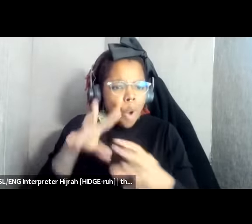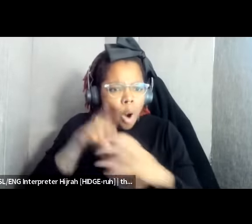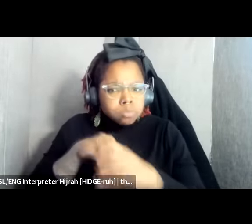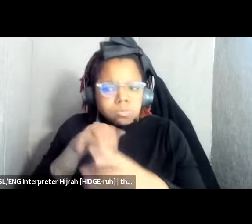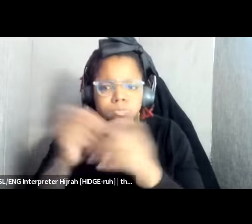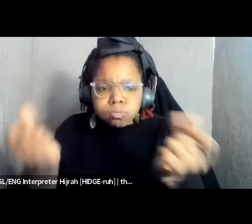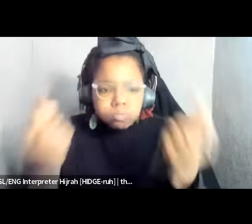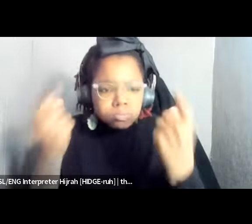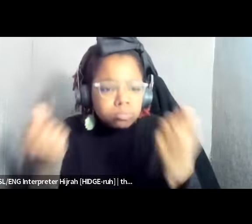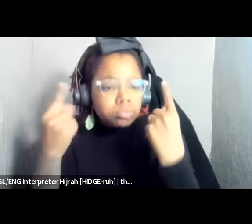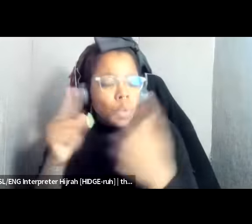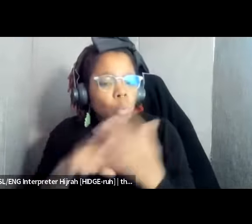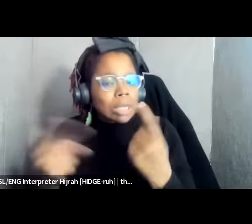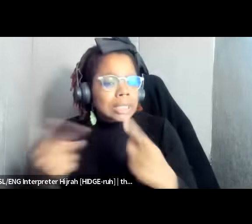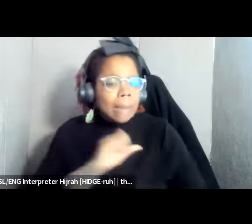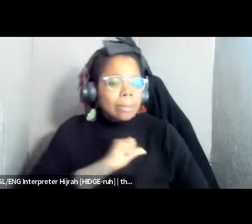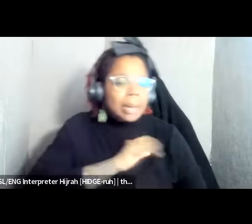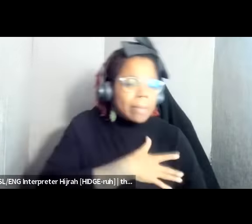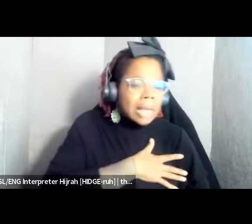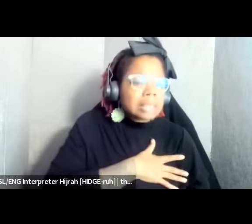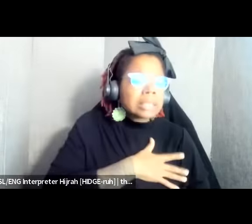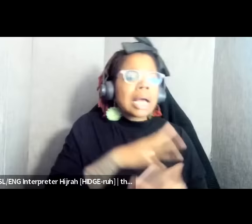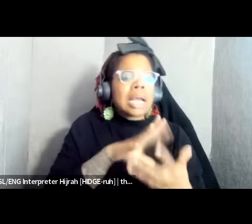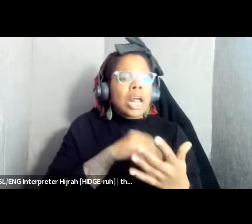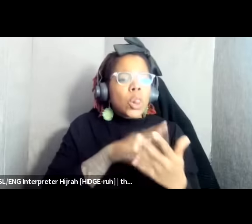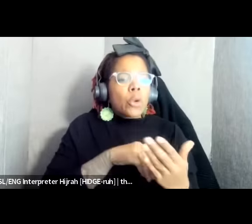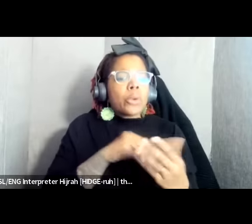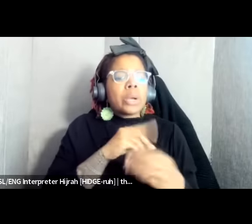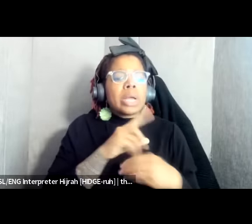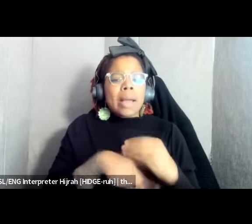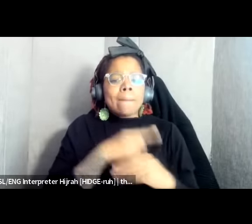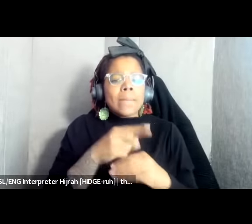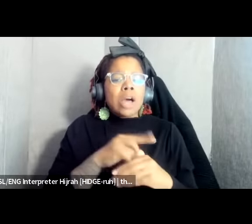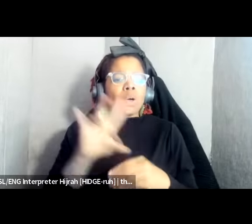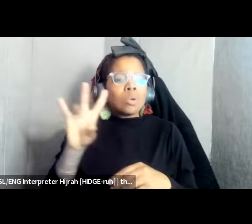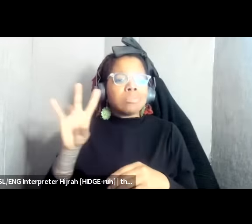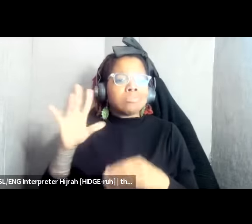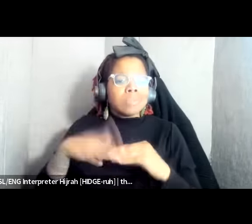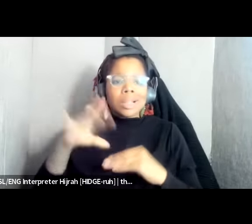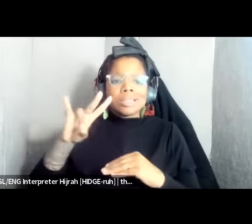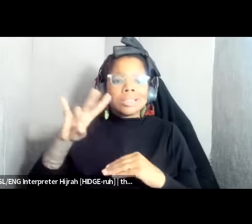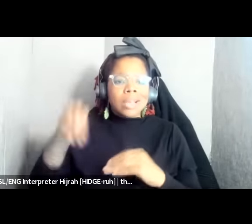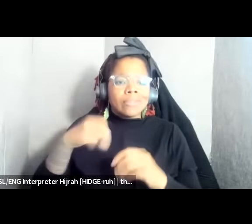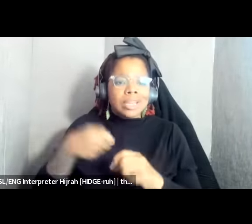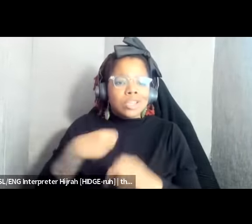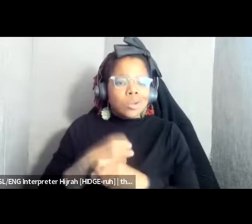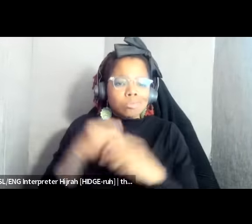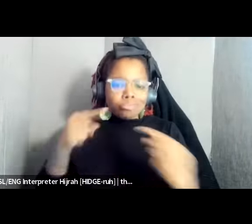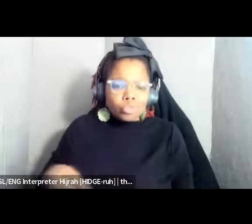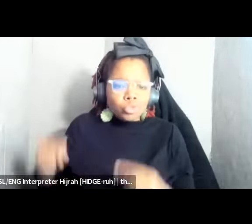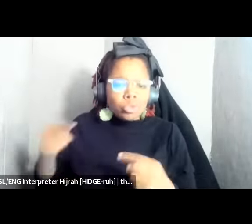in Palestine and learning uh about the 70 plus years of struggle uh that they have been waging